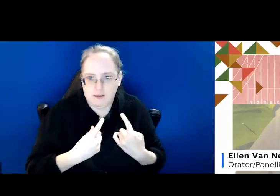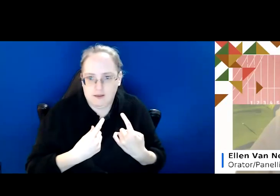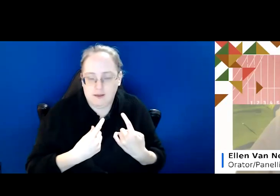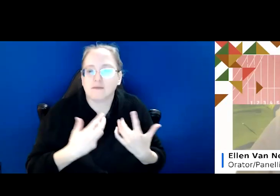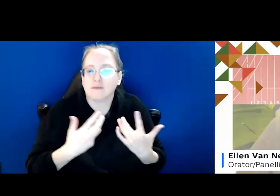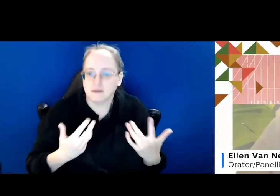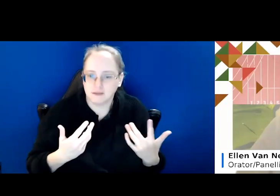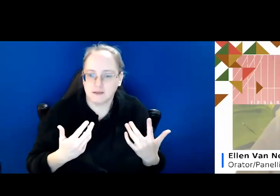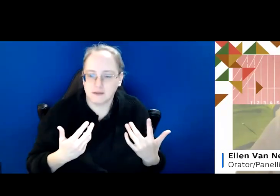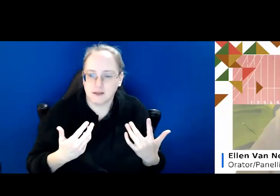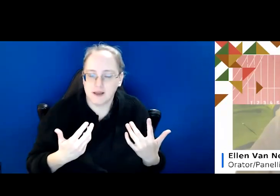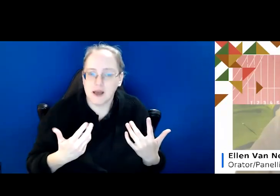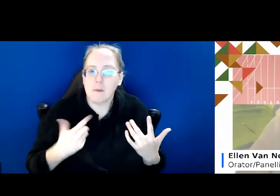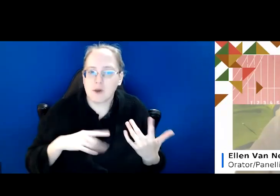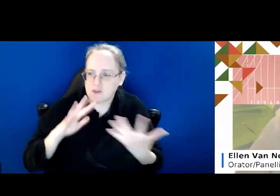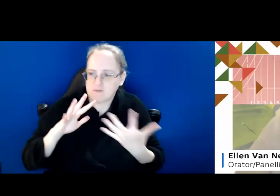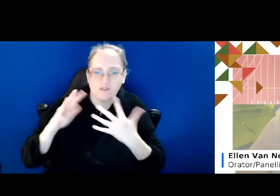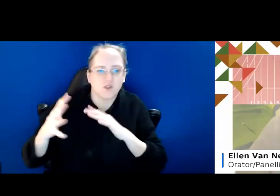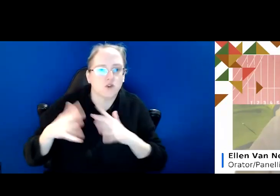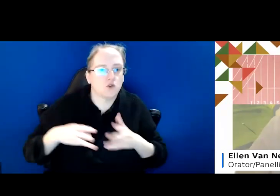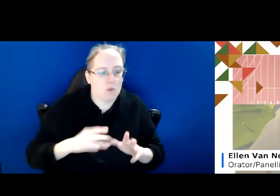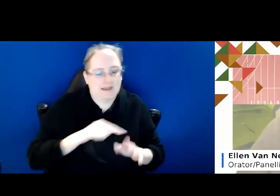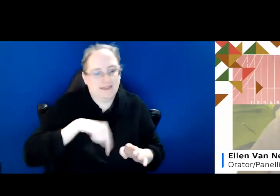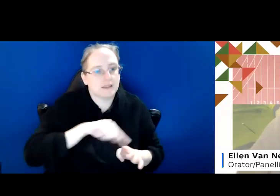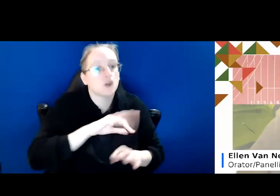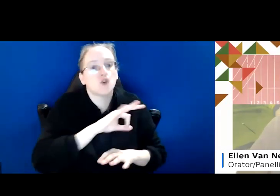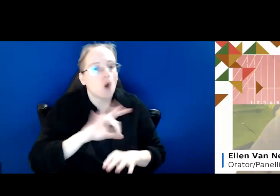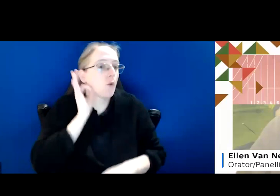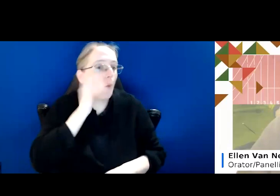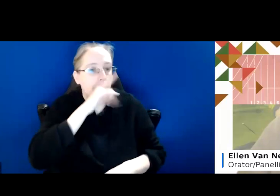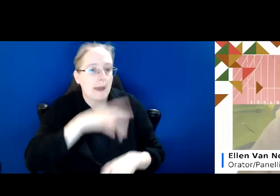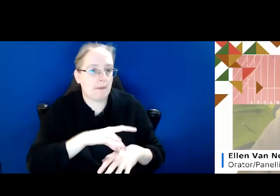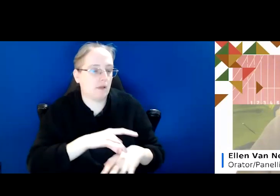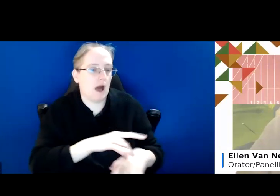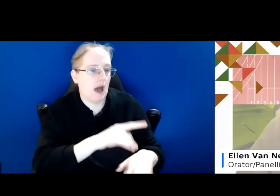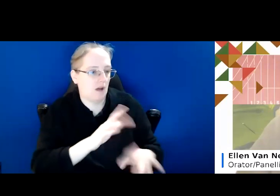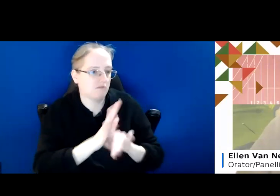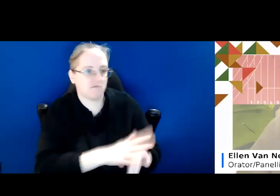in which nonwhite people othered. Victims, survivors of racist hate speech